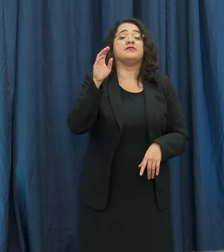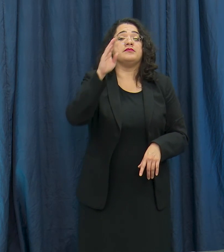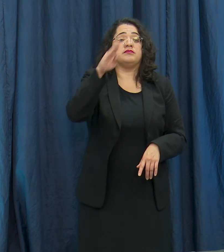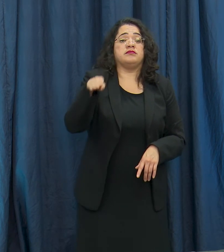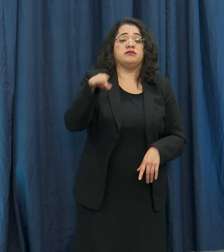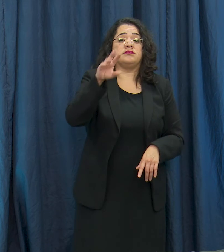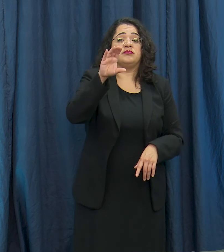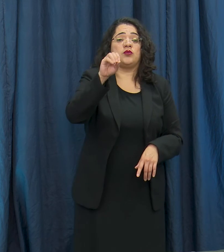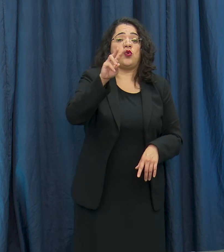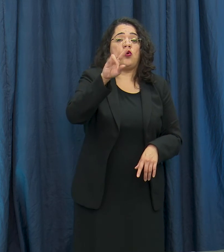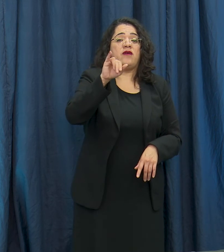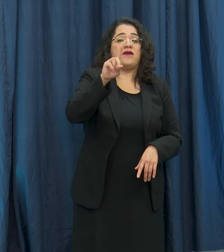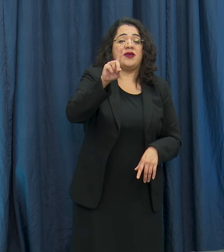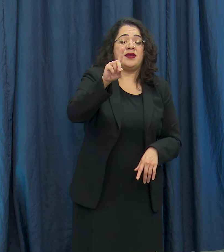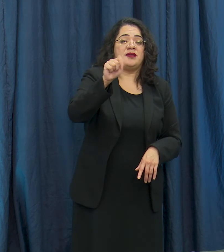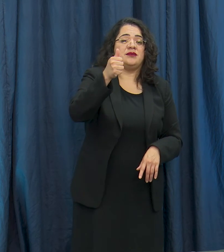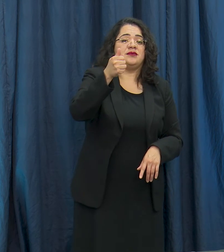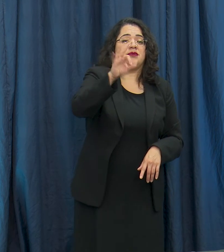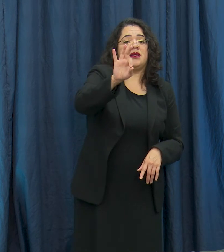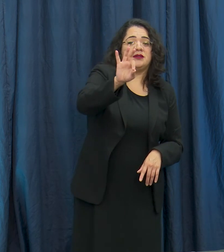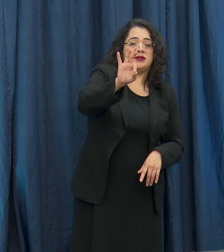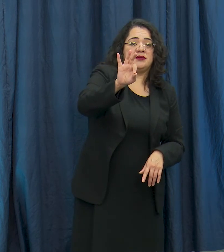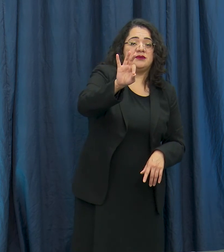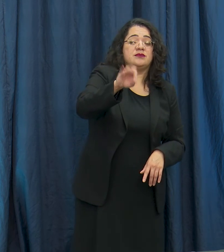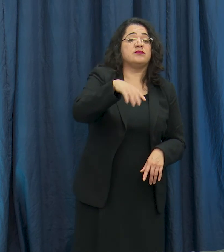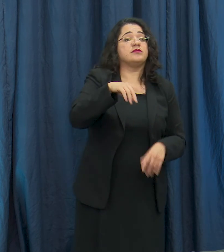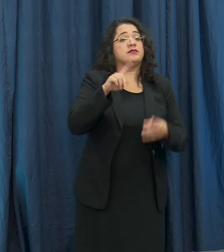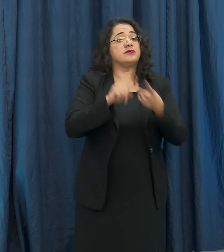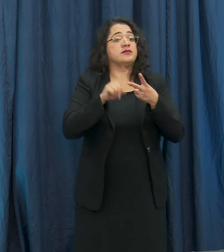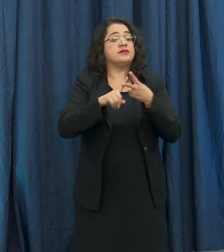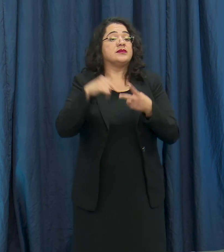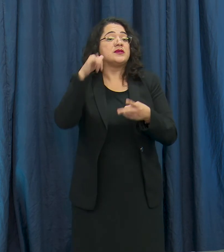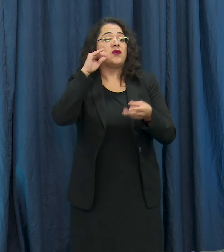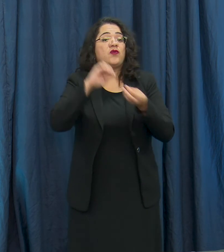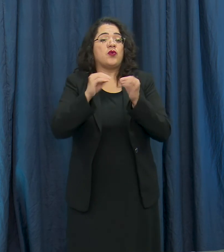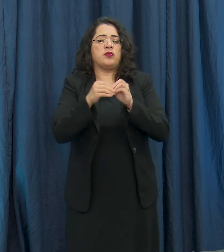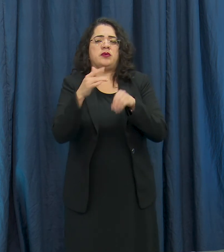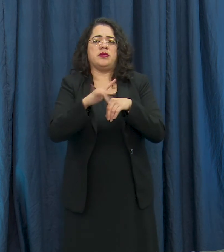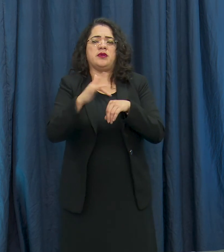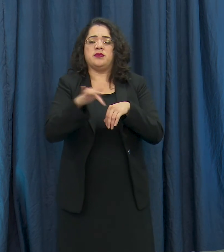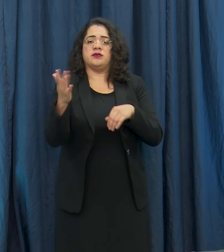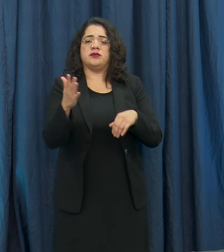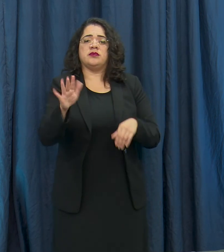over Co VDC maybe a llamar a nuestra línea de información que Cinco seis dos